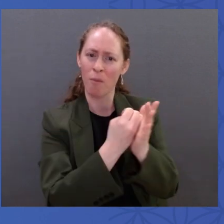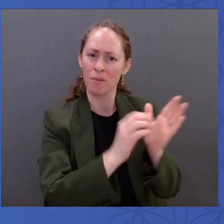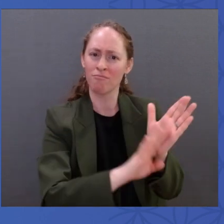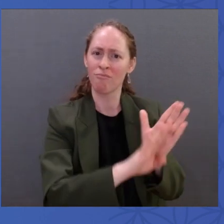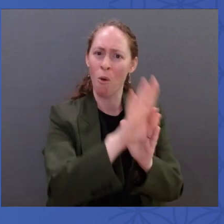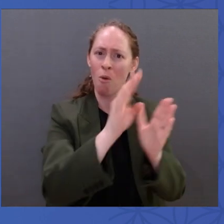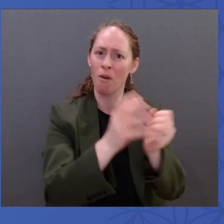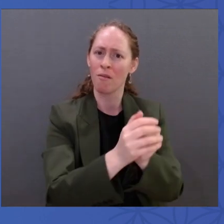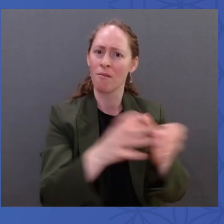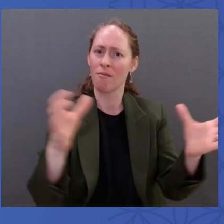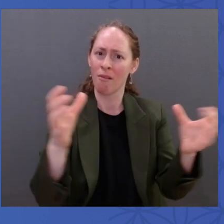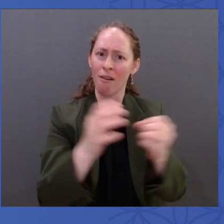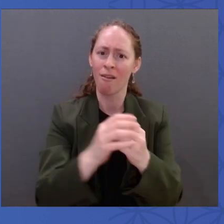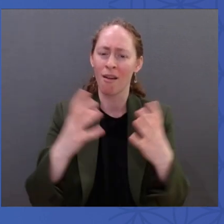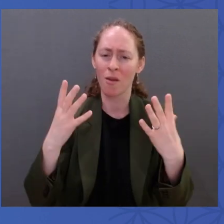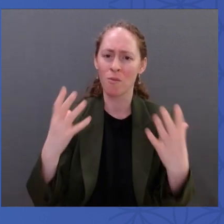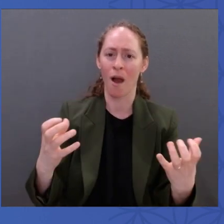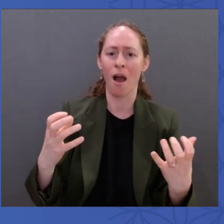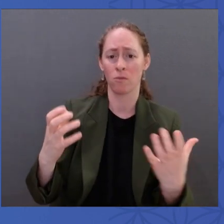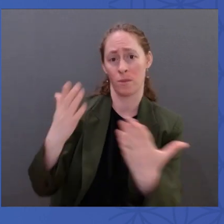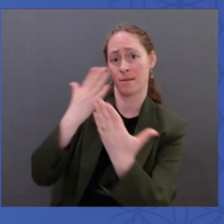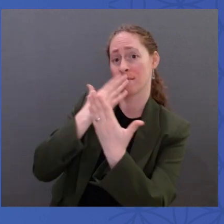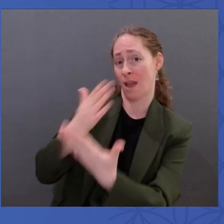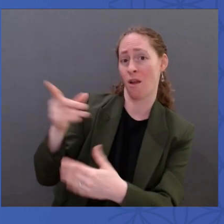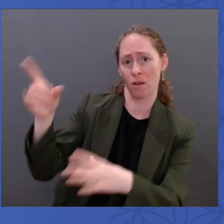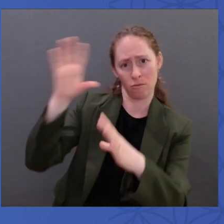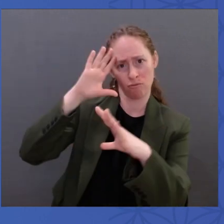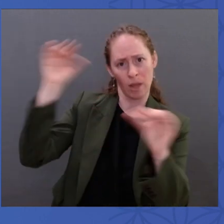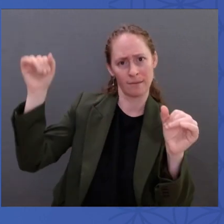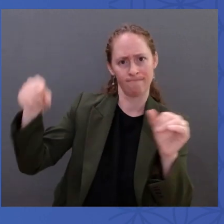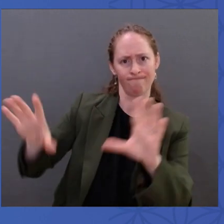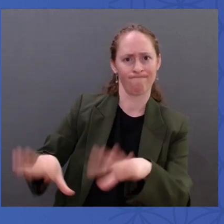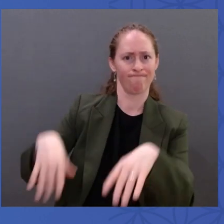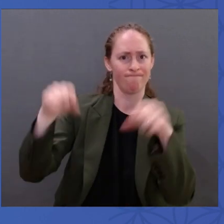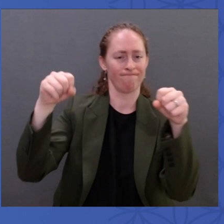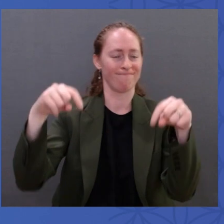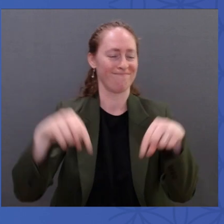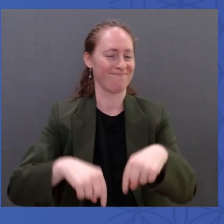The Indo-Pacific region is the Center